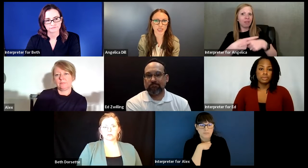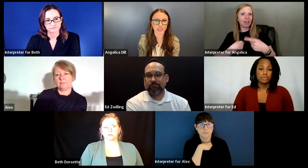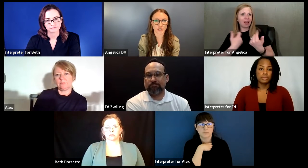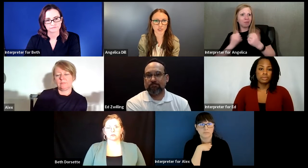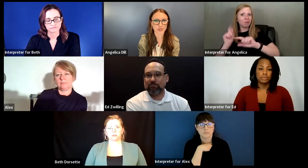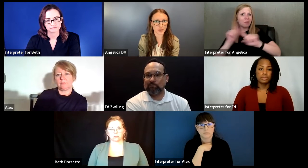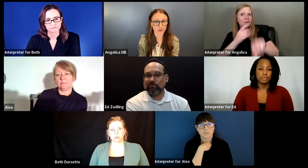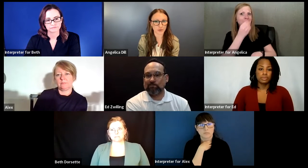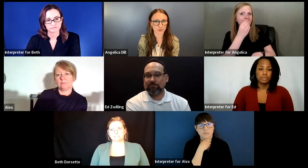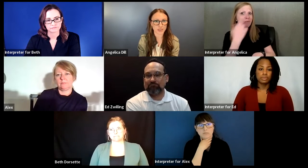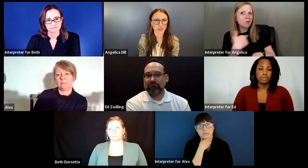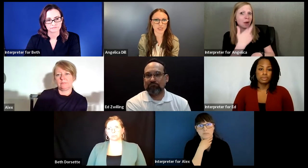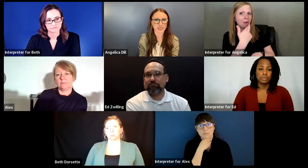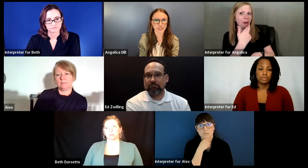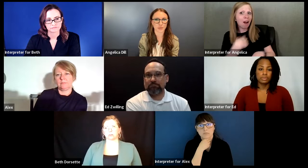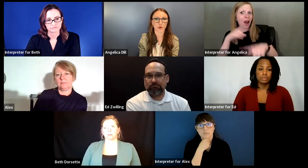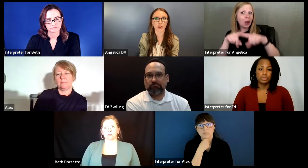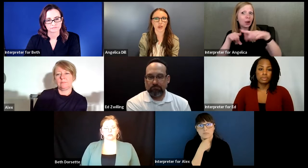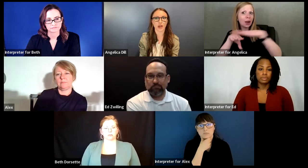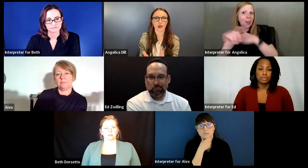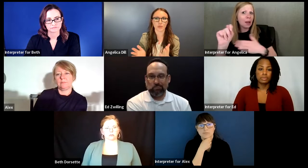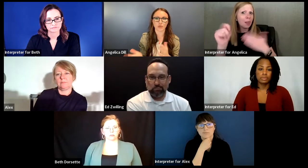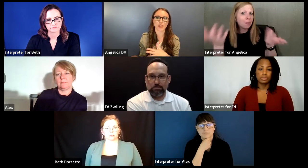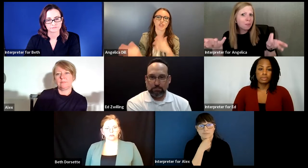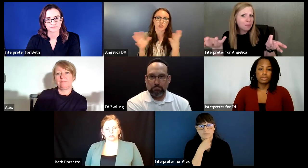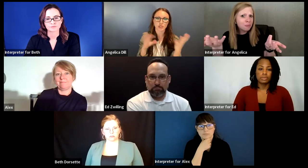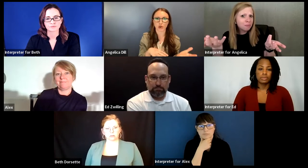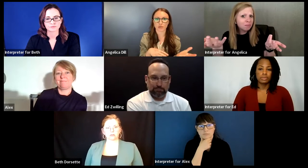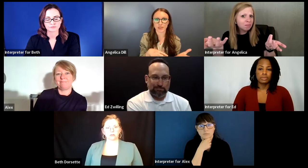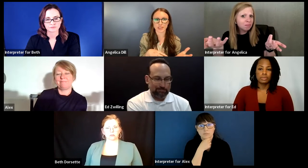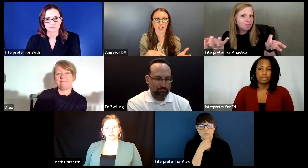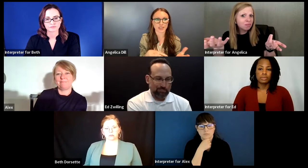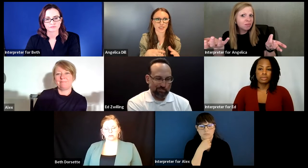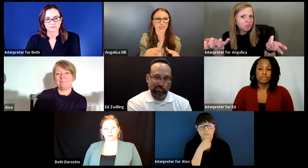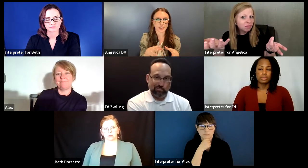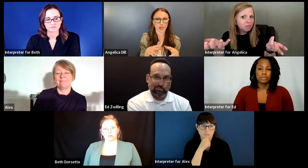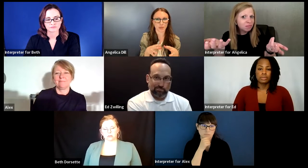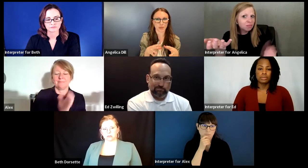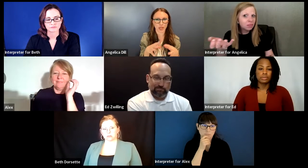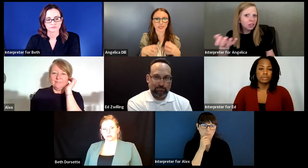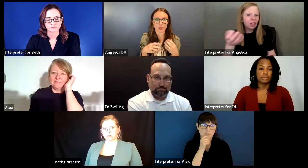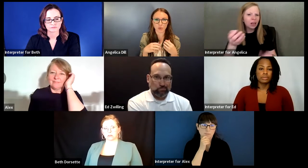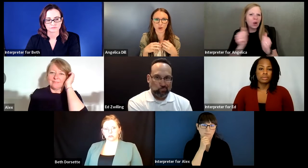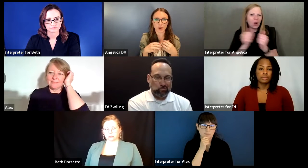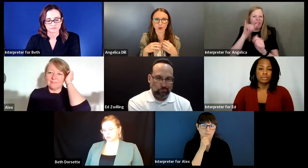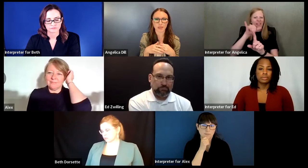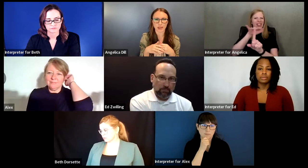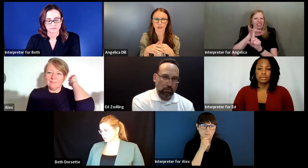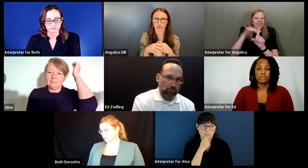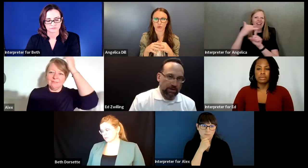and couldn't use the bathroom because it wasn't accessible. Which, you know, in this context doesn't apply in the same way. Right.